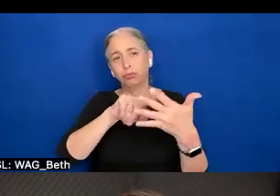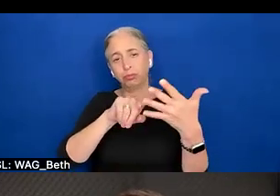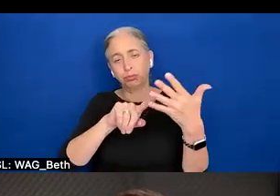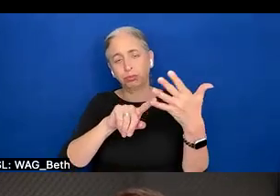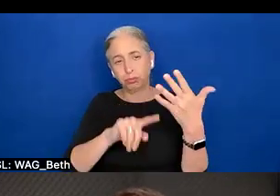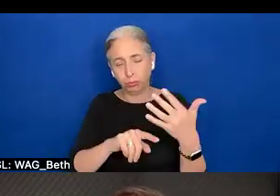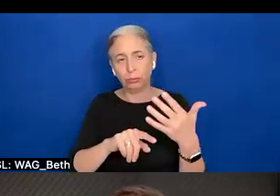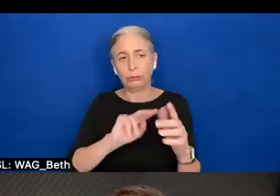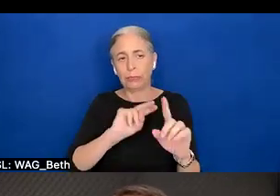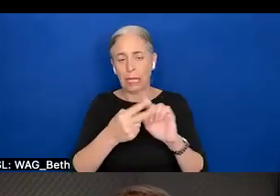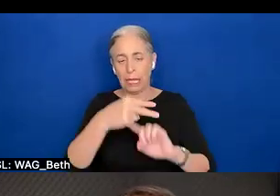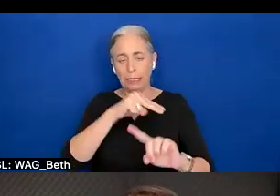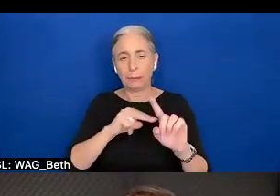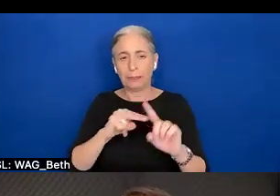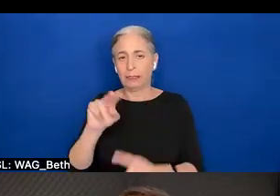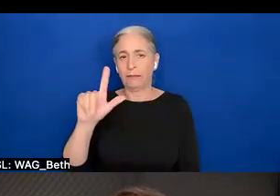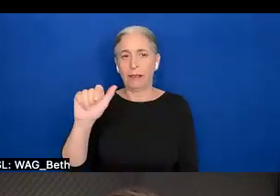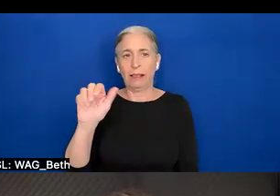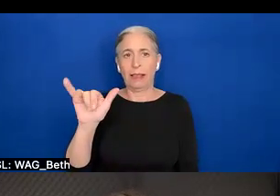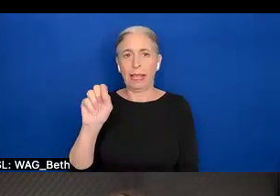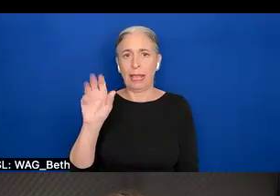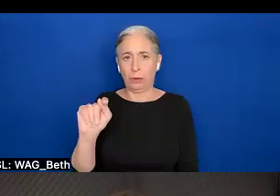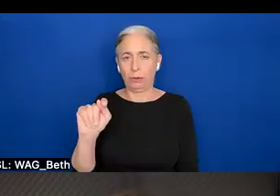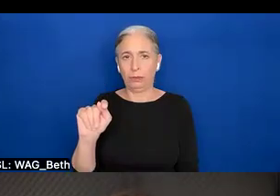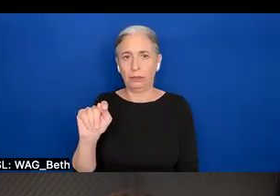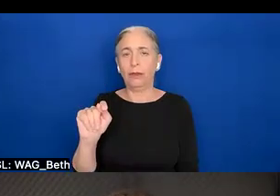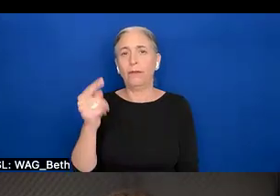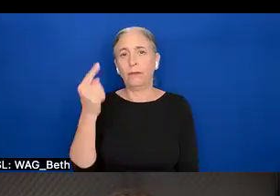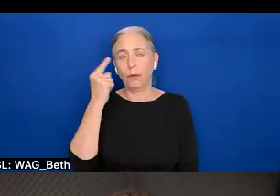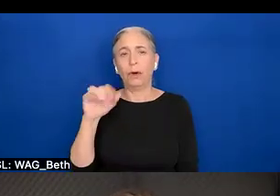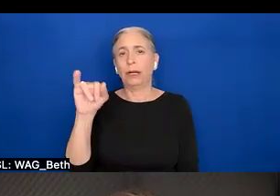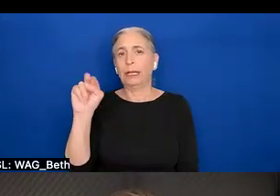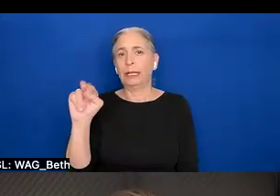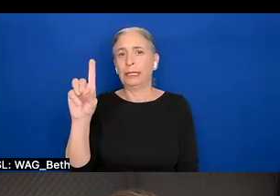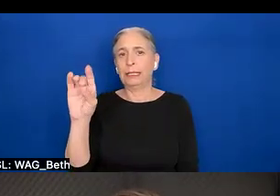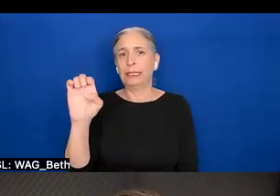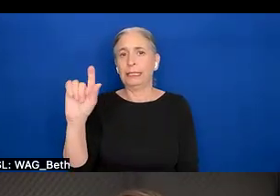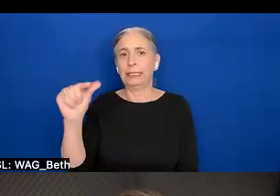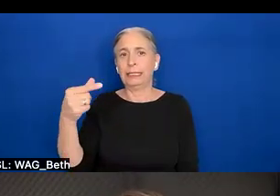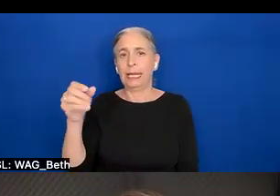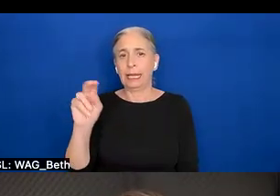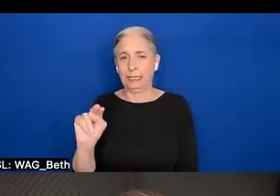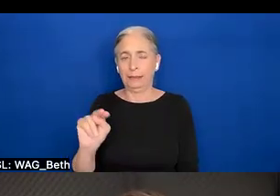some aspects of layouts and Adobe InDesign to show you